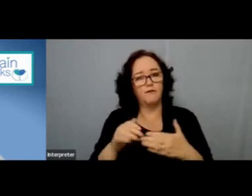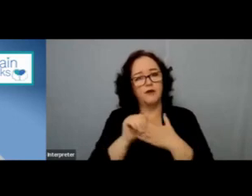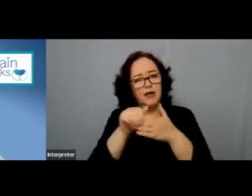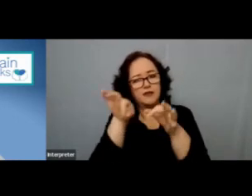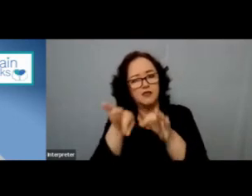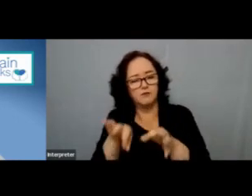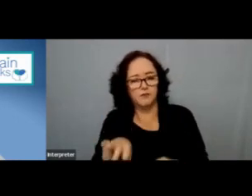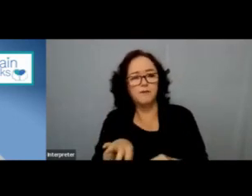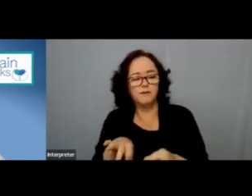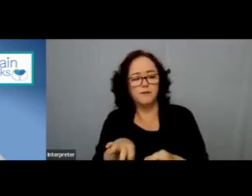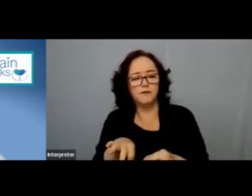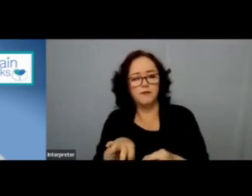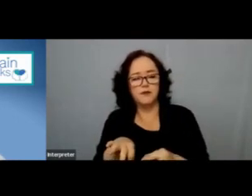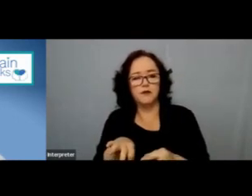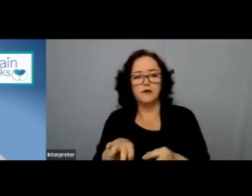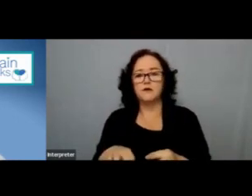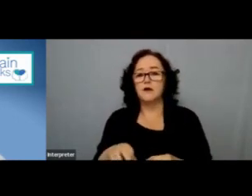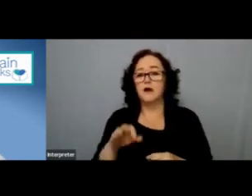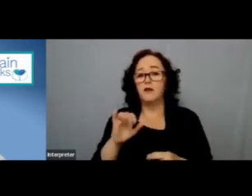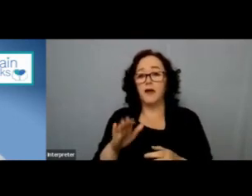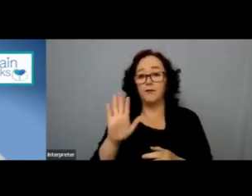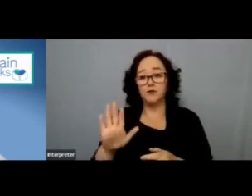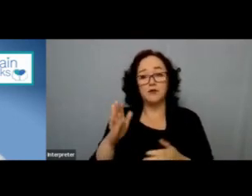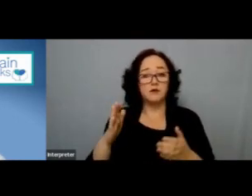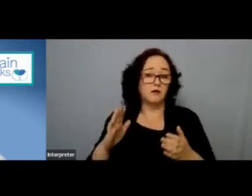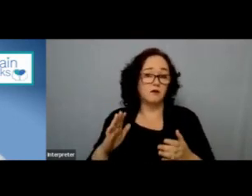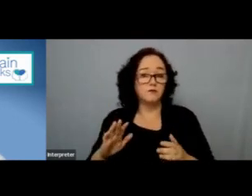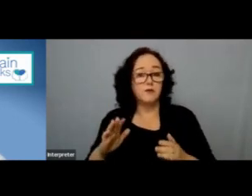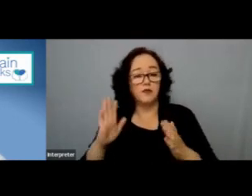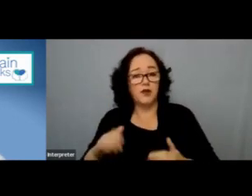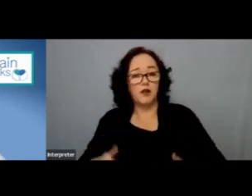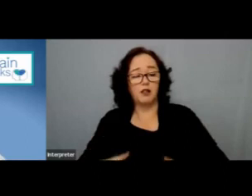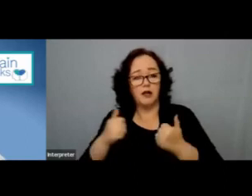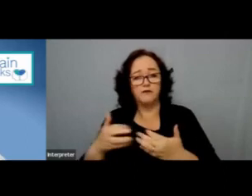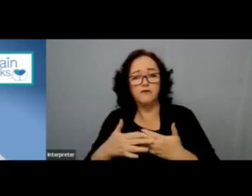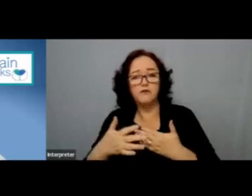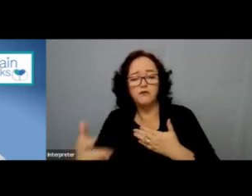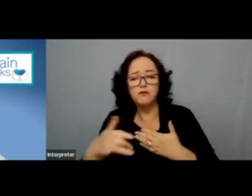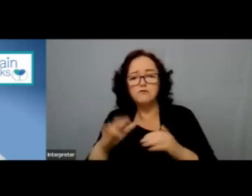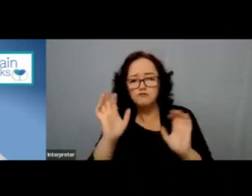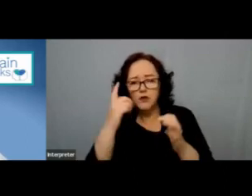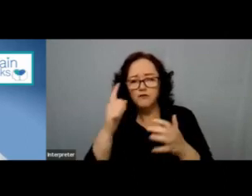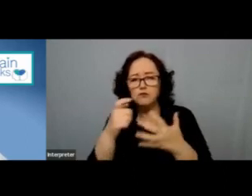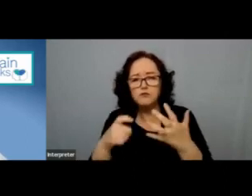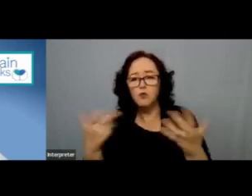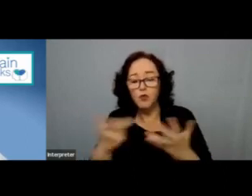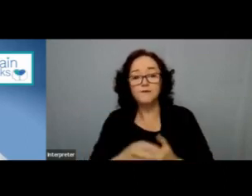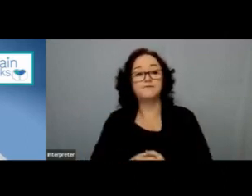over that person's lifetime. And then the personal guide for everyday living after concussion or traumatic brain injury gives